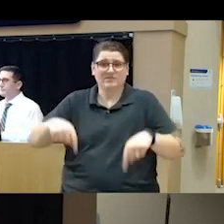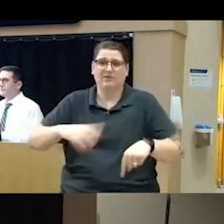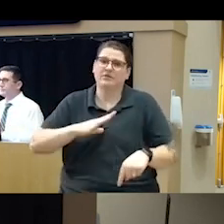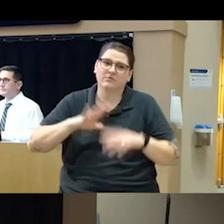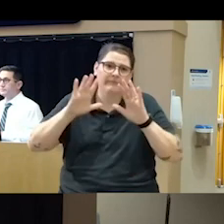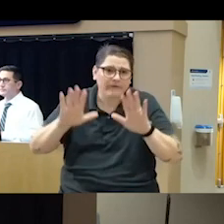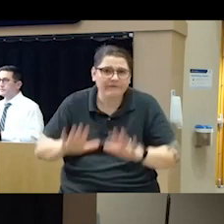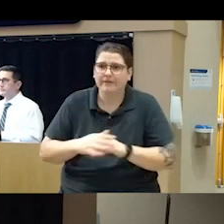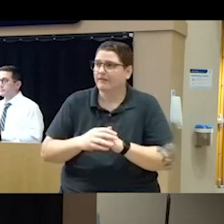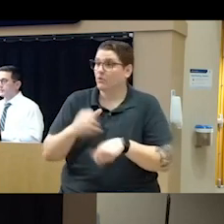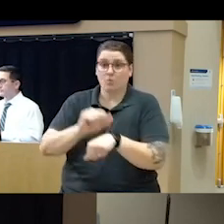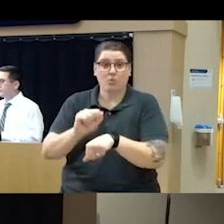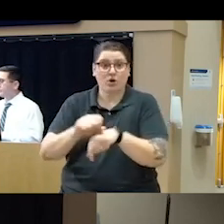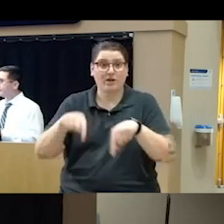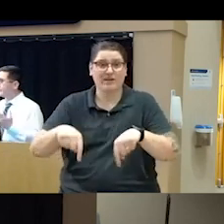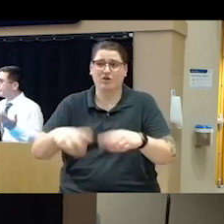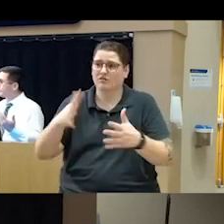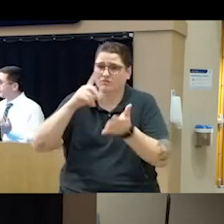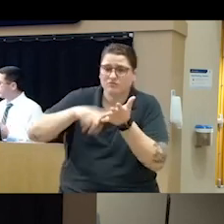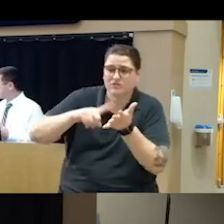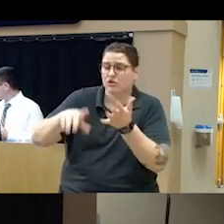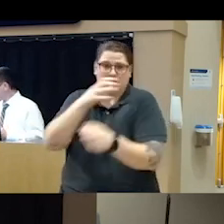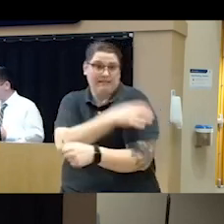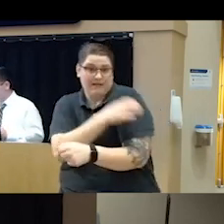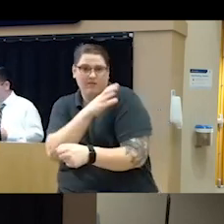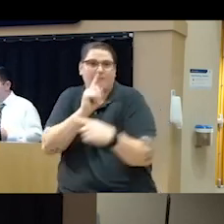work that everybody is doing here is great as well both from a clinical and a research perspective